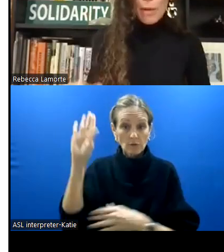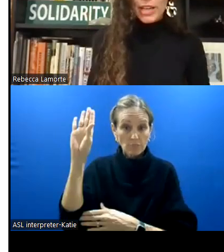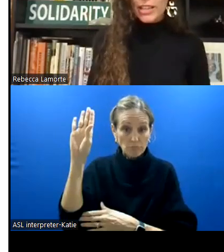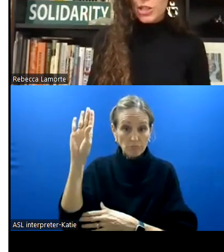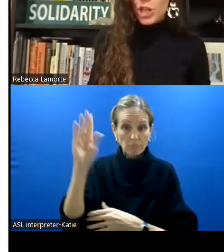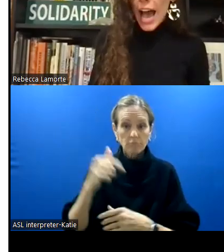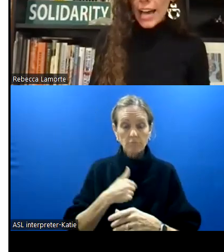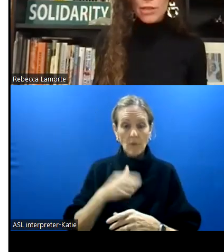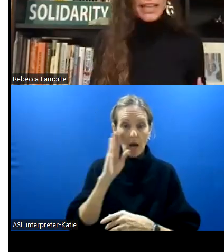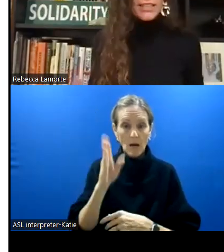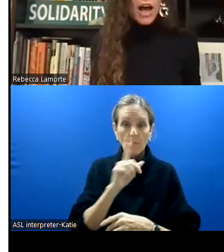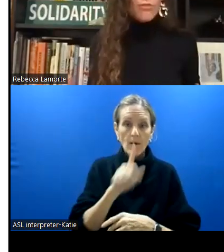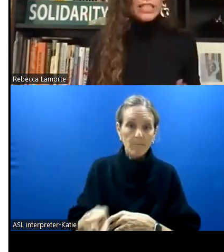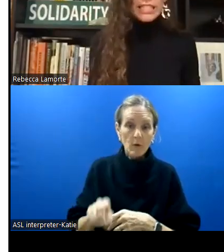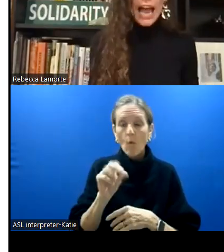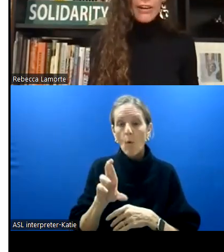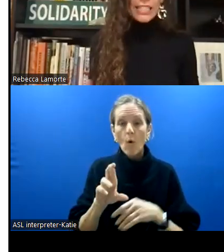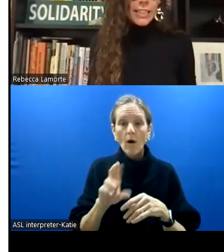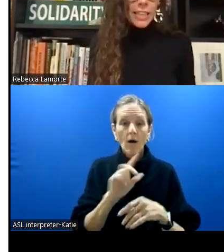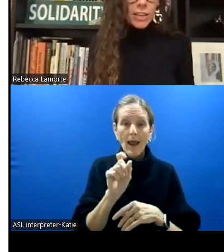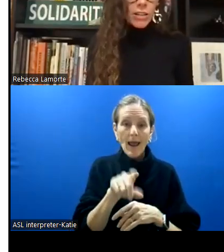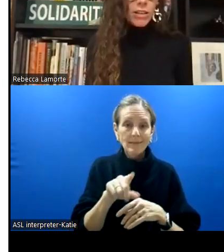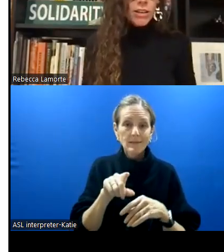Drop it in the chat to myself, to Sarah, to Neal.